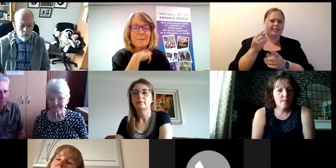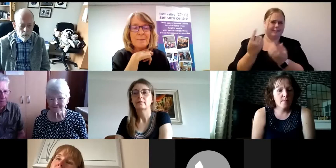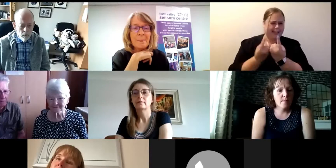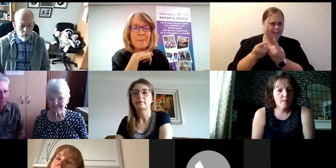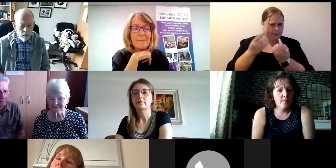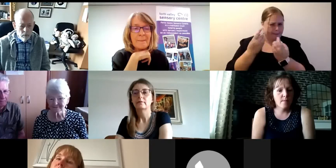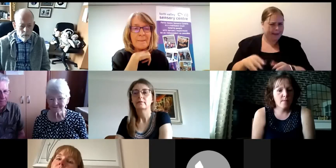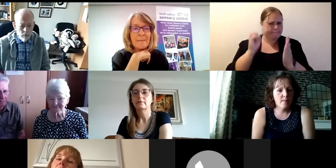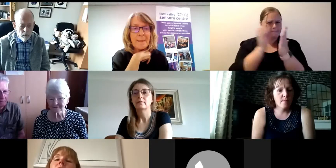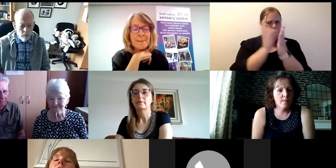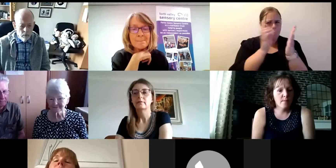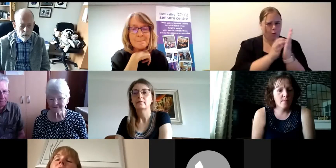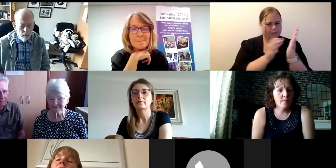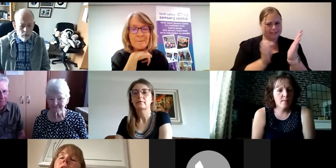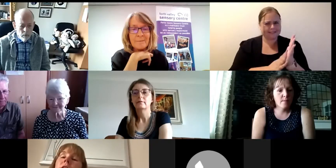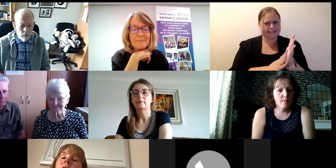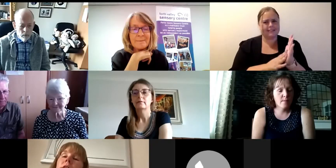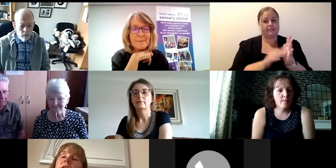fundraising things as well?